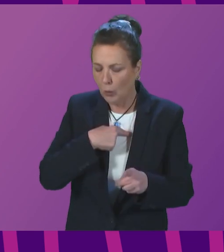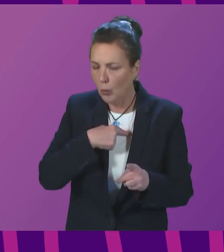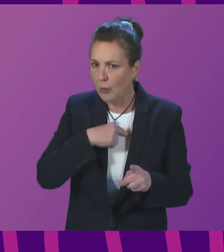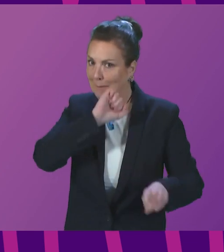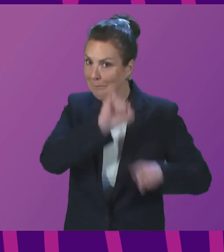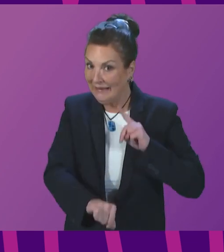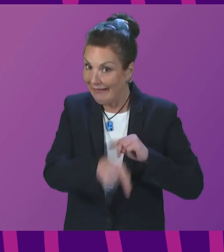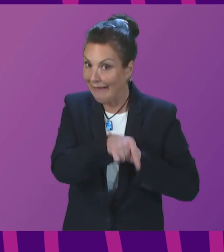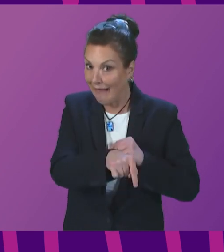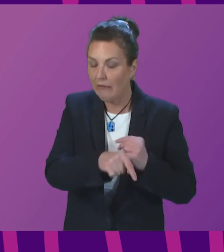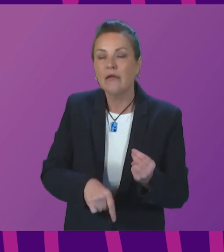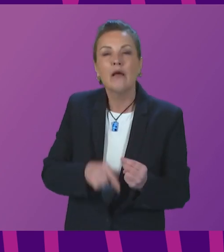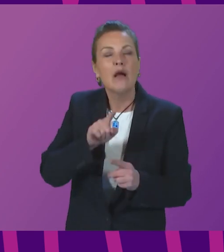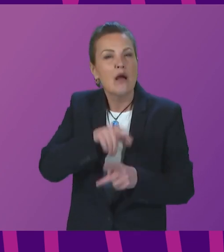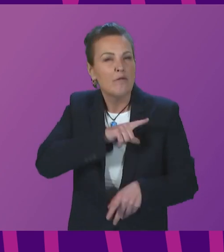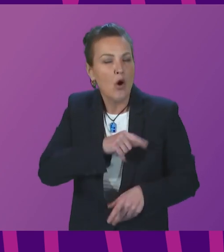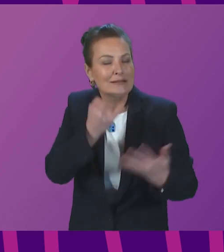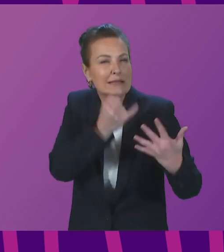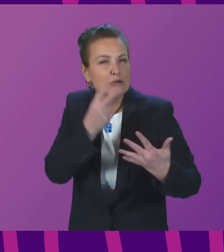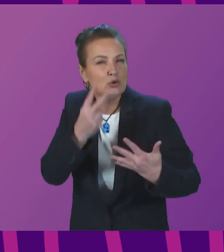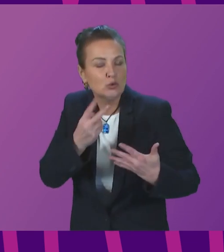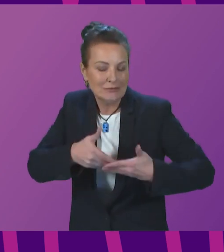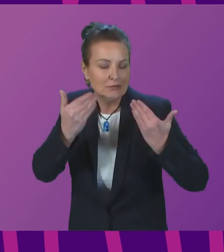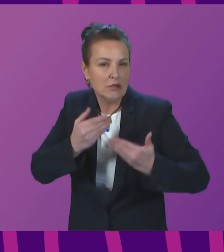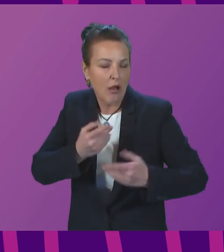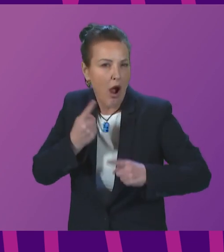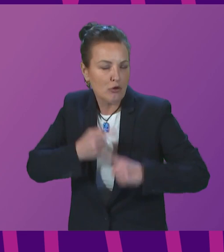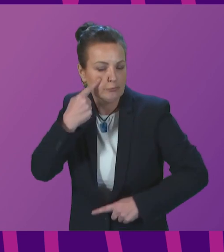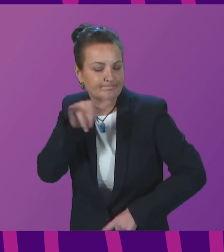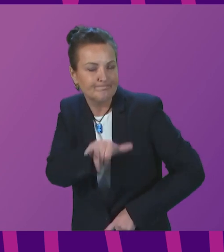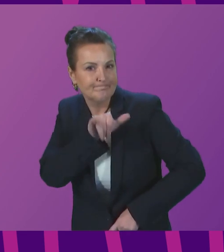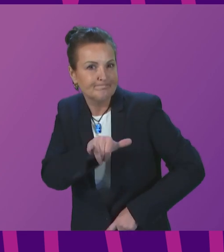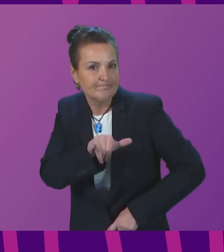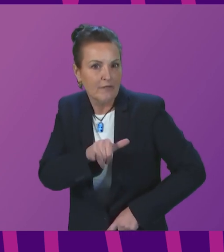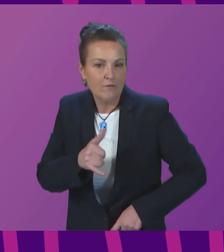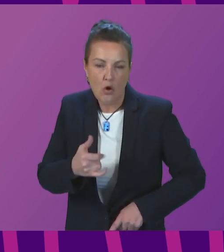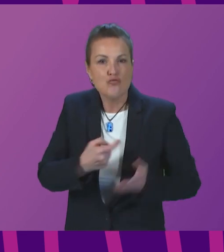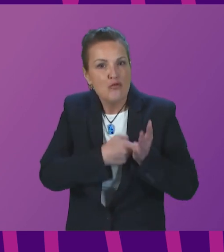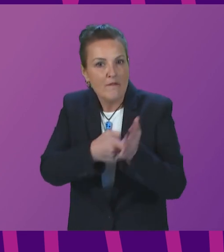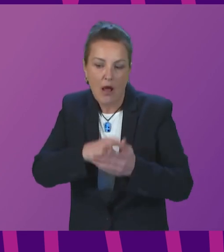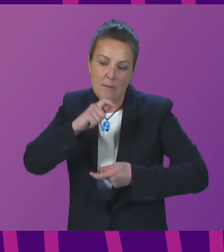On the 62-day urgent suspicion of cancer referral to treatment target, although in percentage